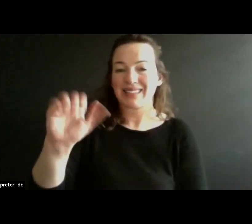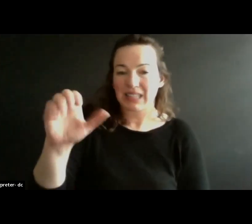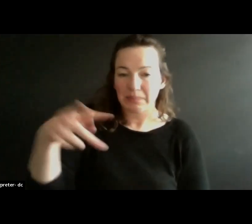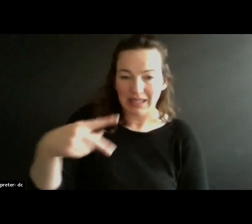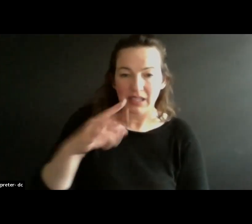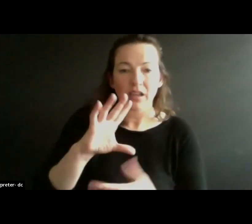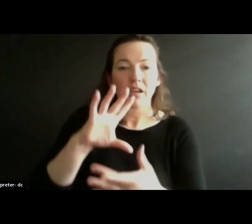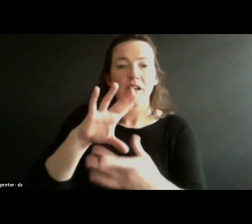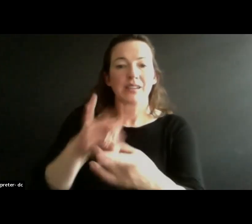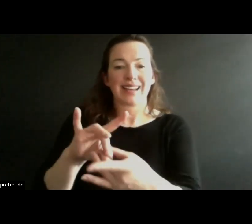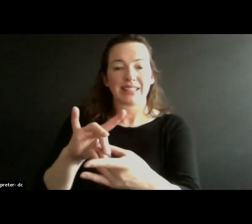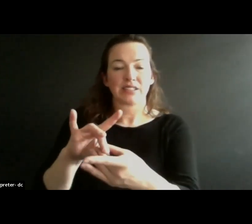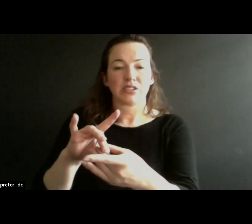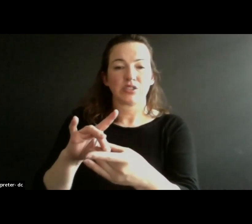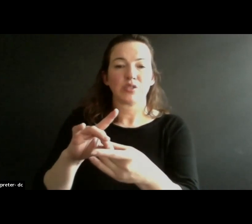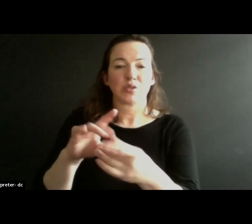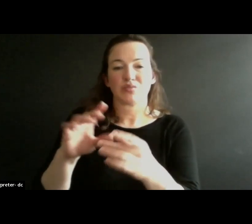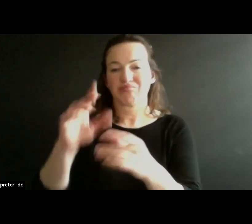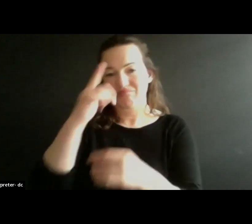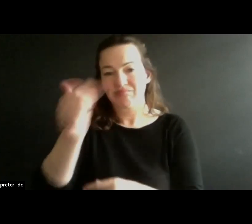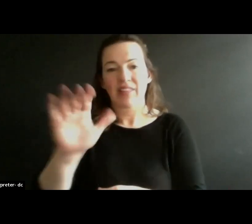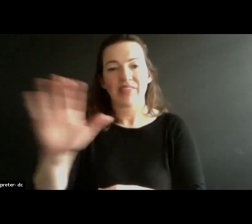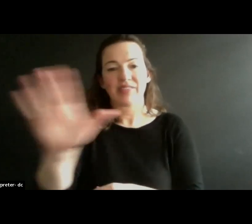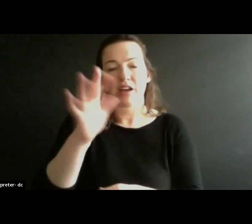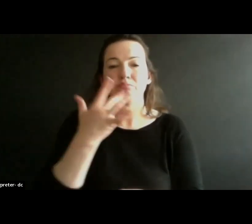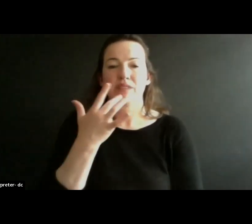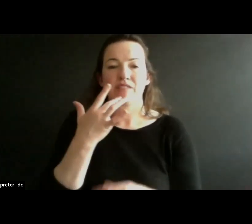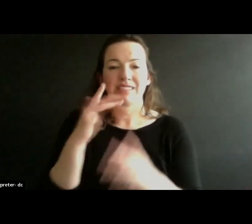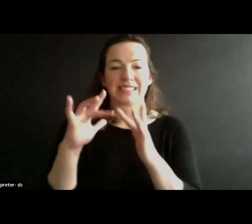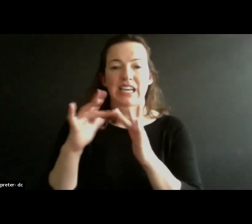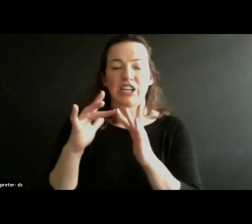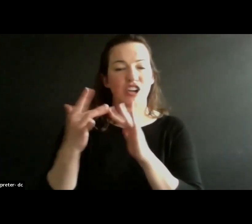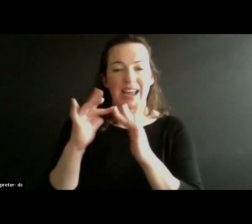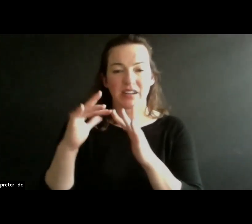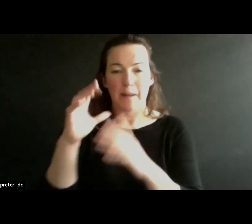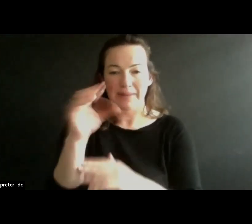provider of your choice digital skills training, we really focus ourselves on what we call